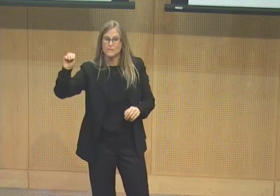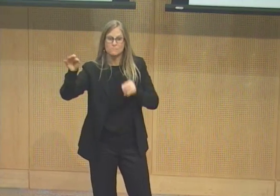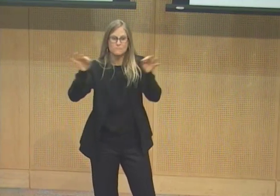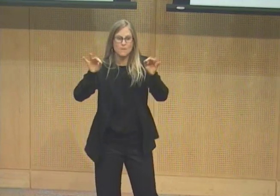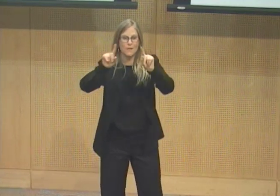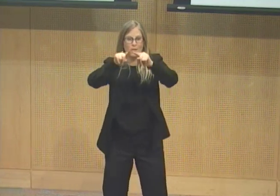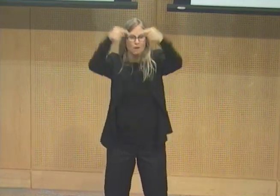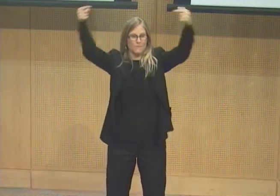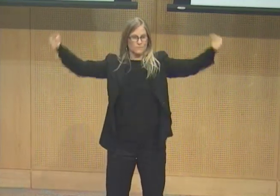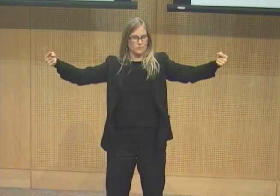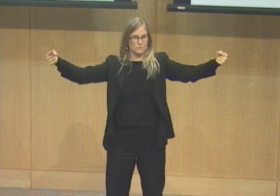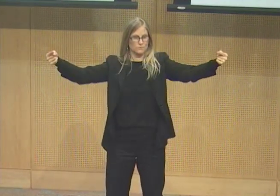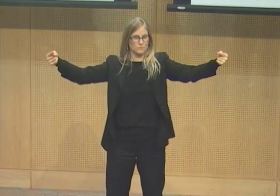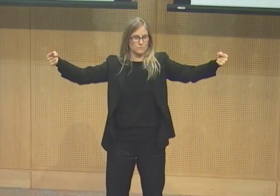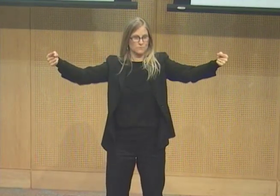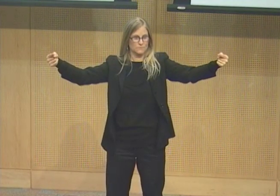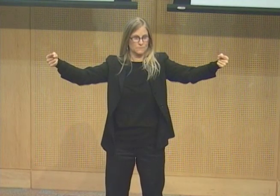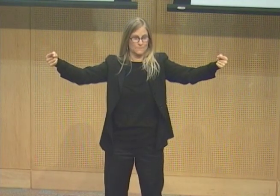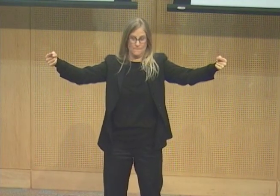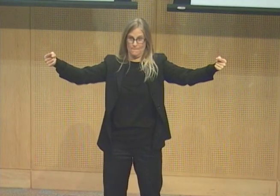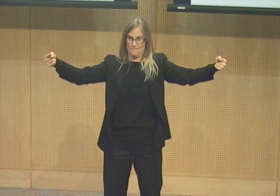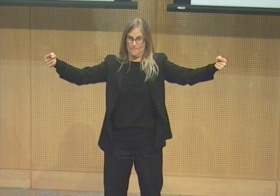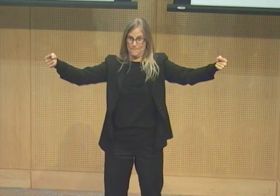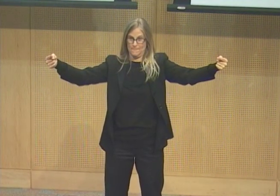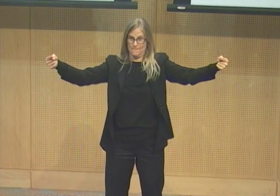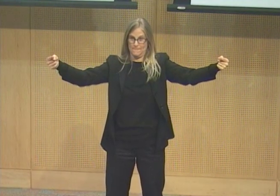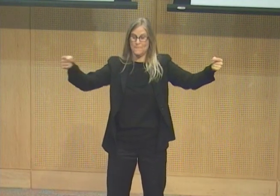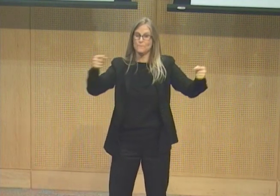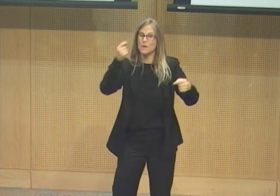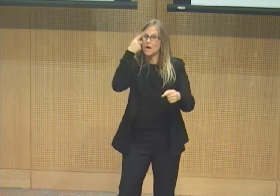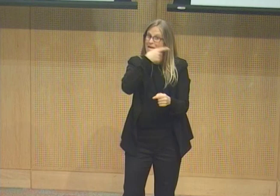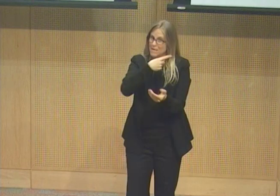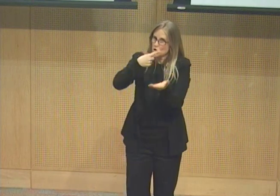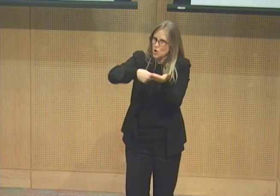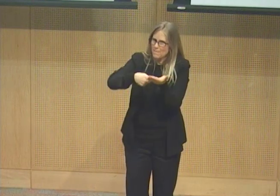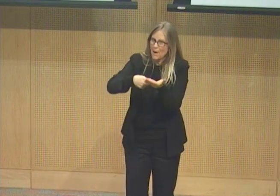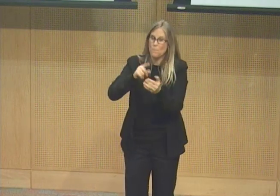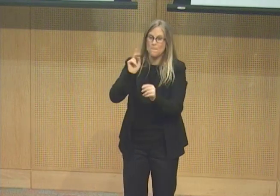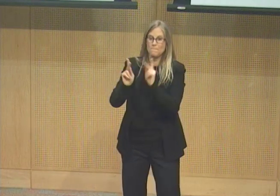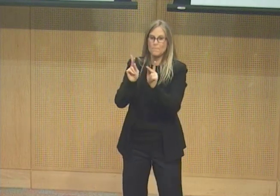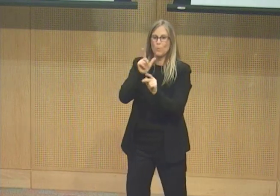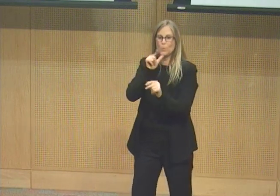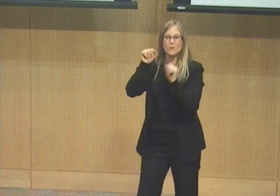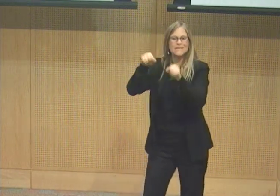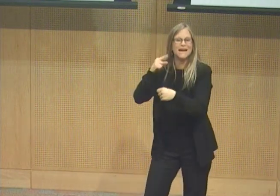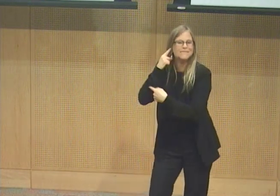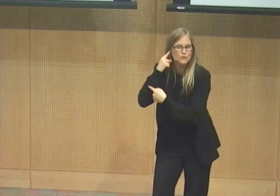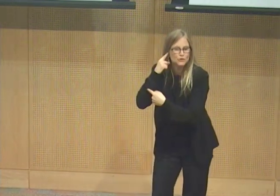There's another word that was used in the article, "mainstreamed," that gave a very different